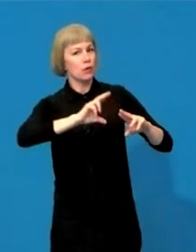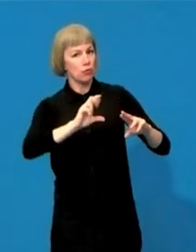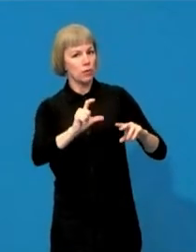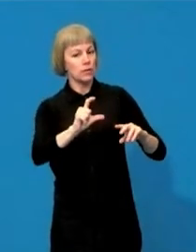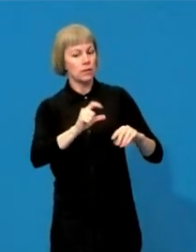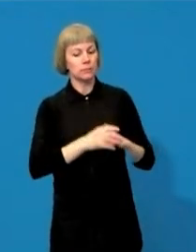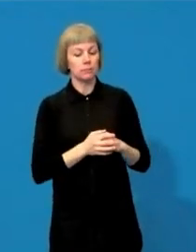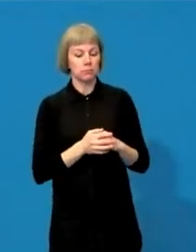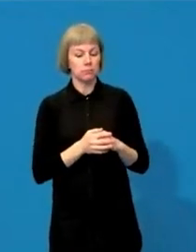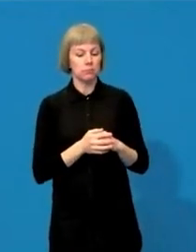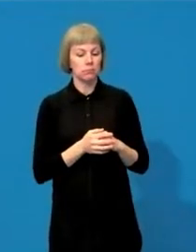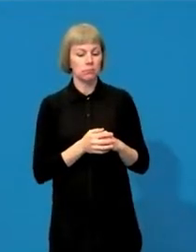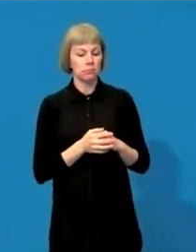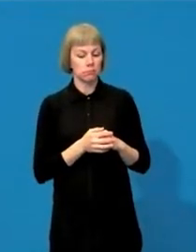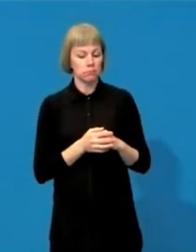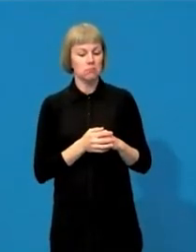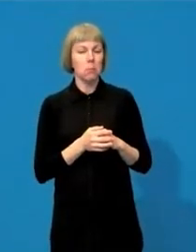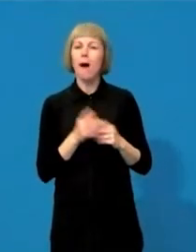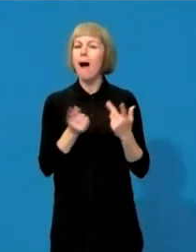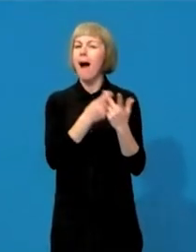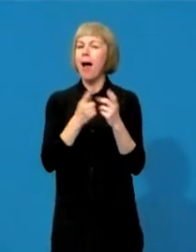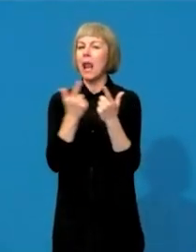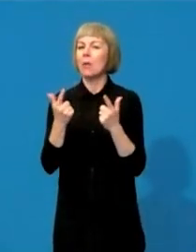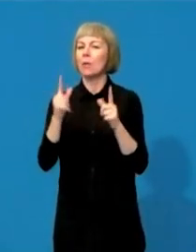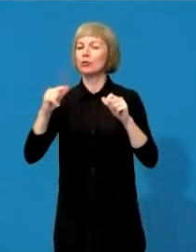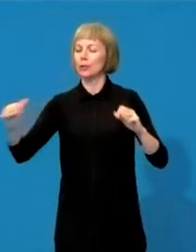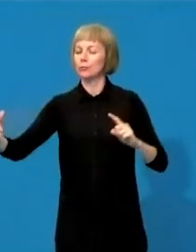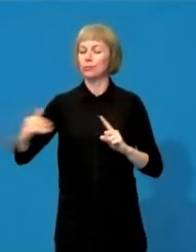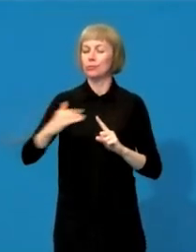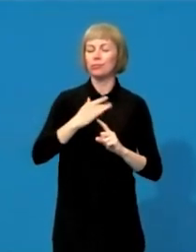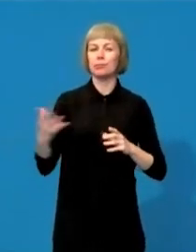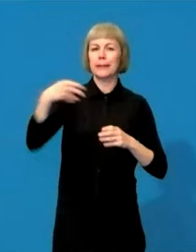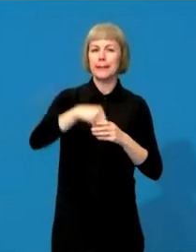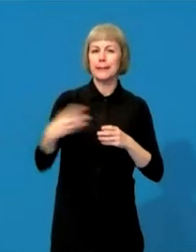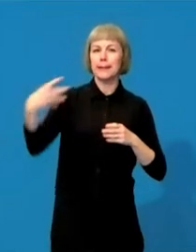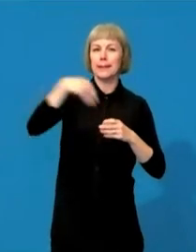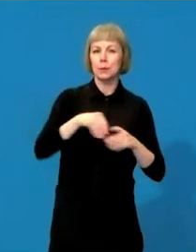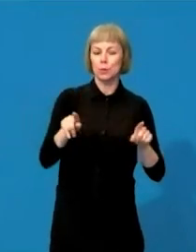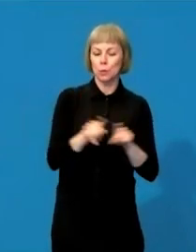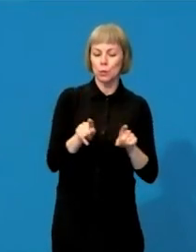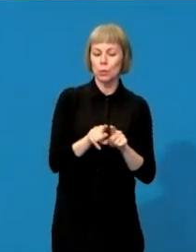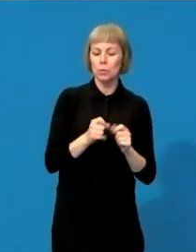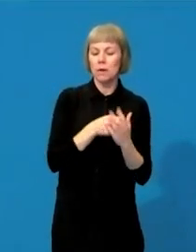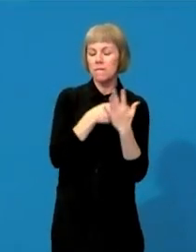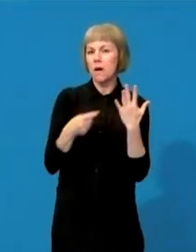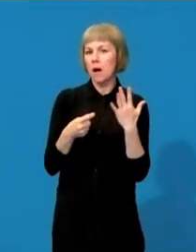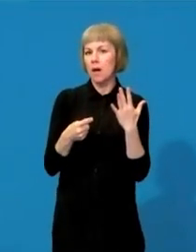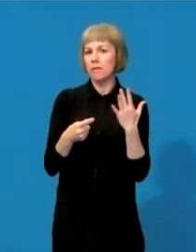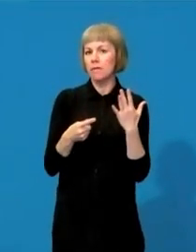there's - over the years also picked up all the other languages along the way, but five mainly in Fitzroy Crossing.